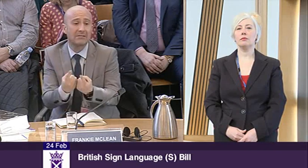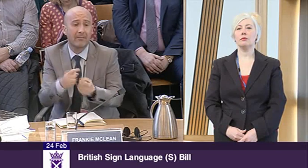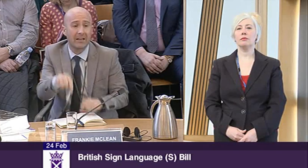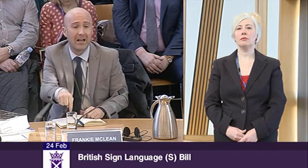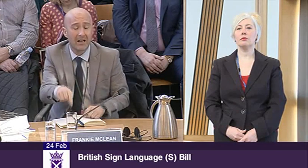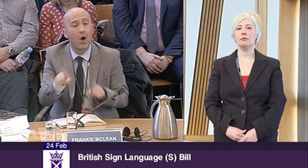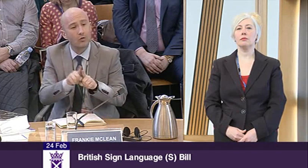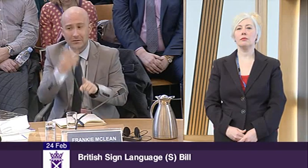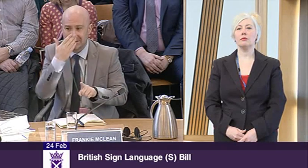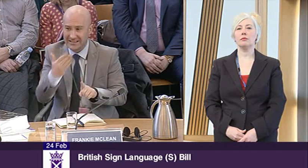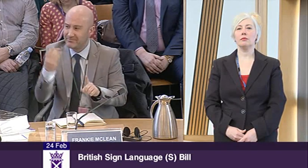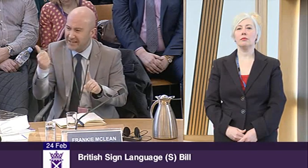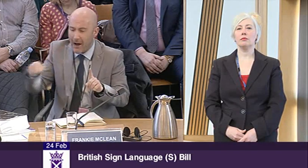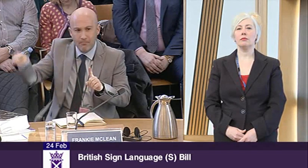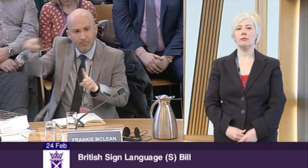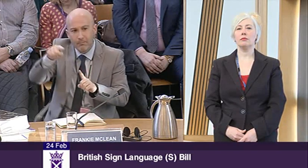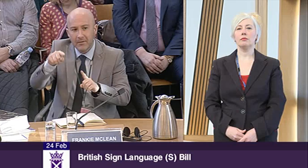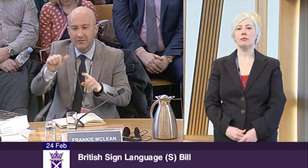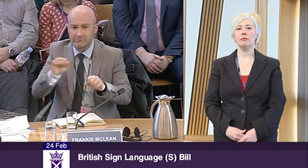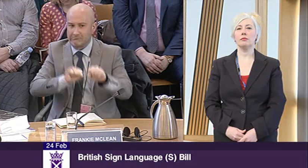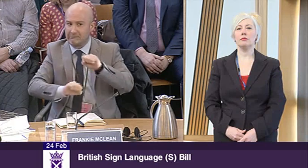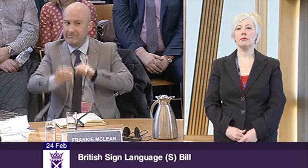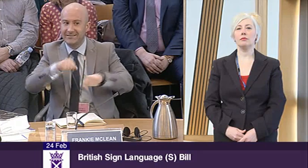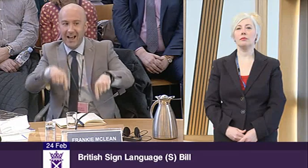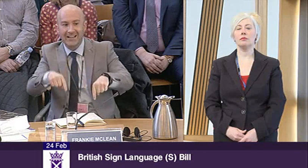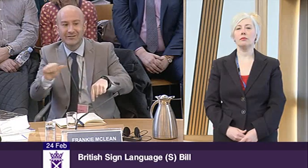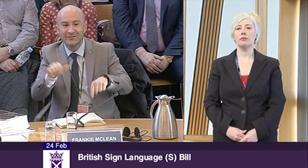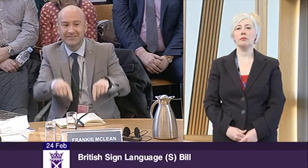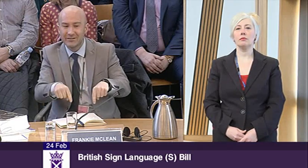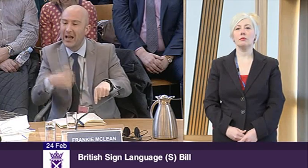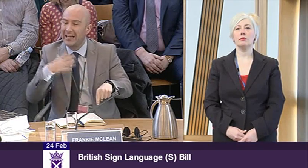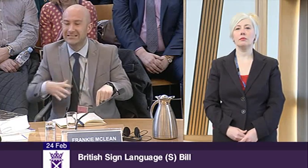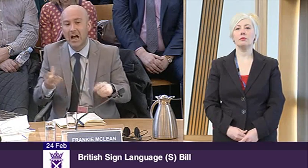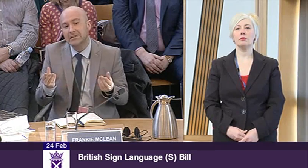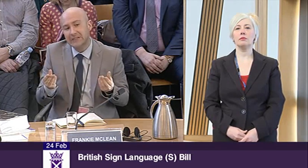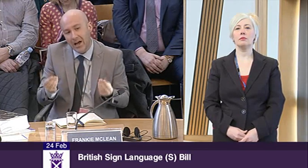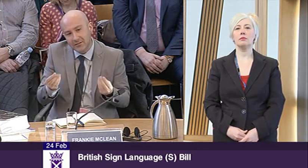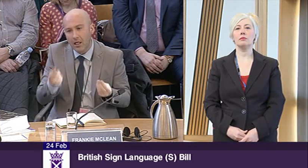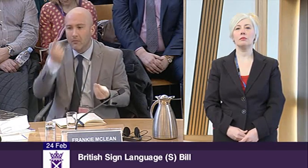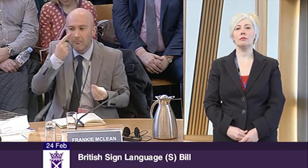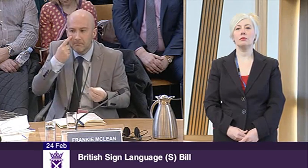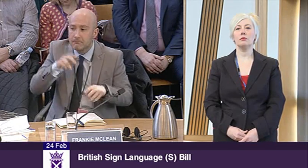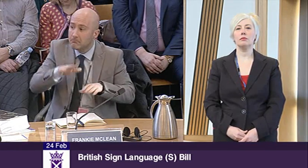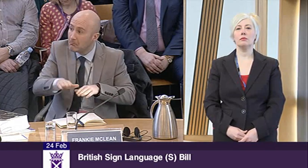It is a first step, but it is a lot better than what we have. I know that some authorities